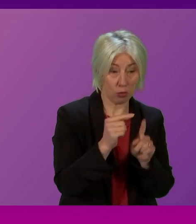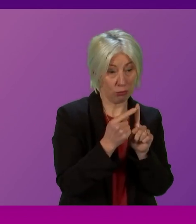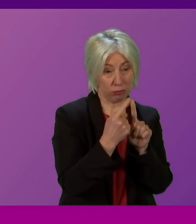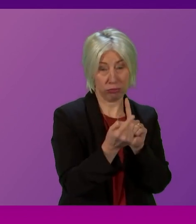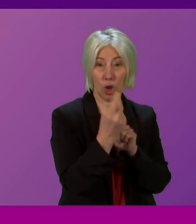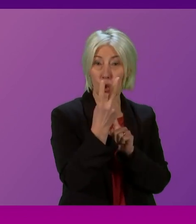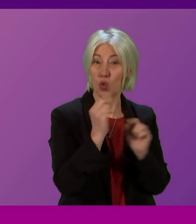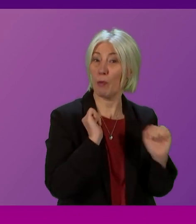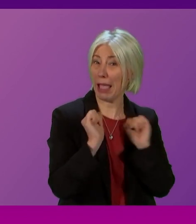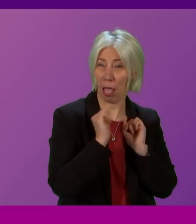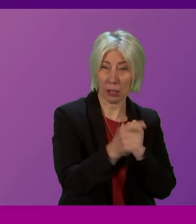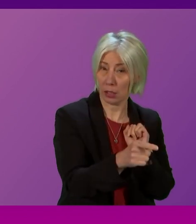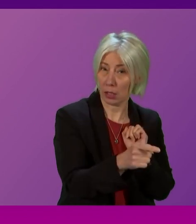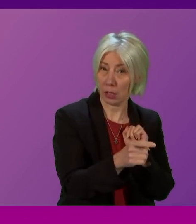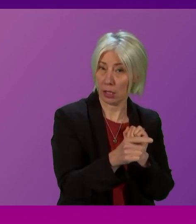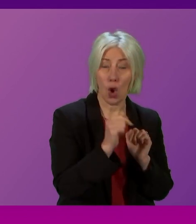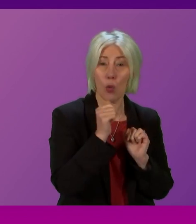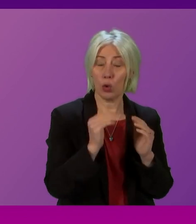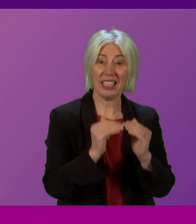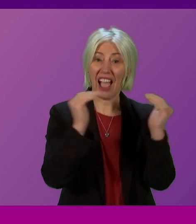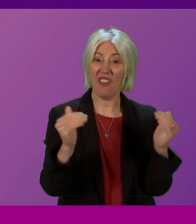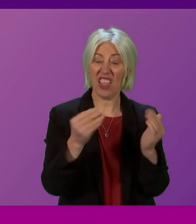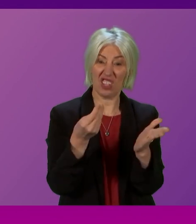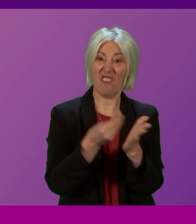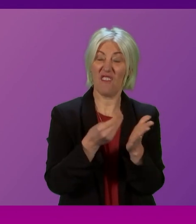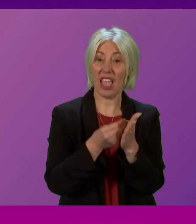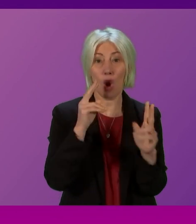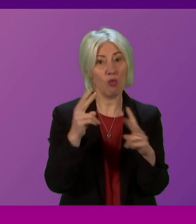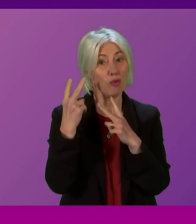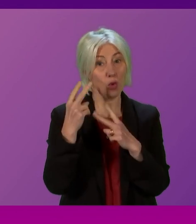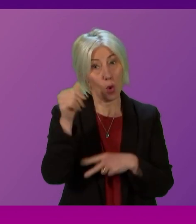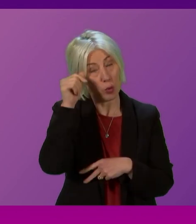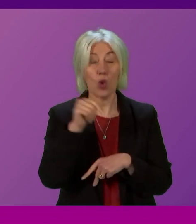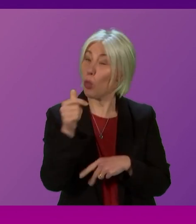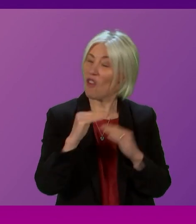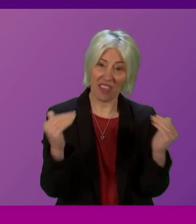We really do not need a fares fair review to tell us that that is not fair.